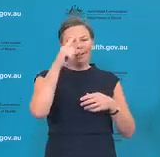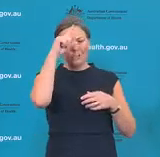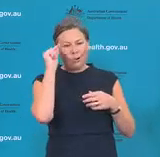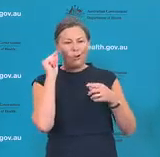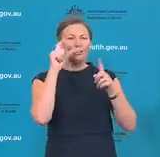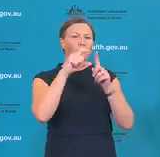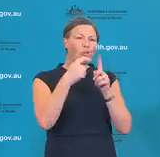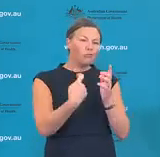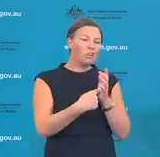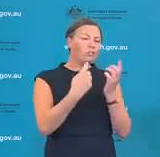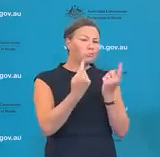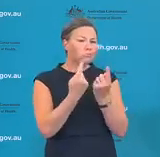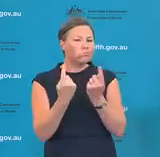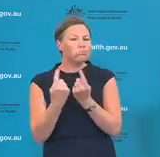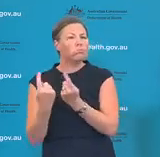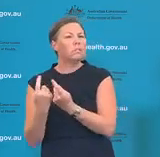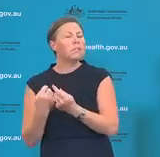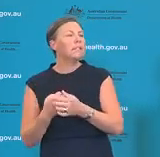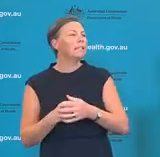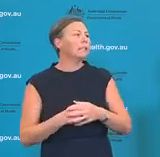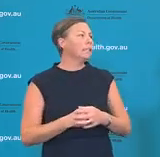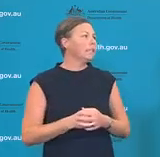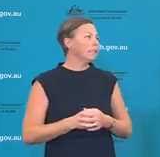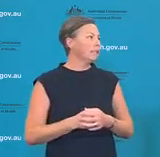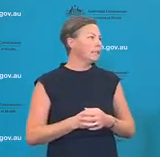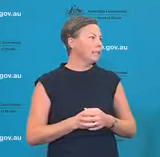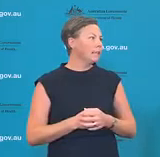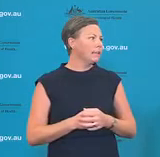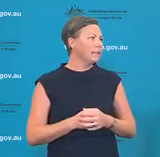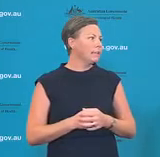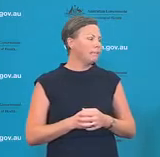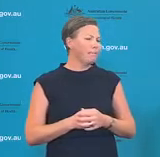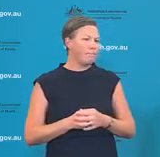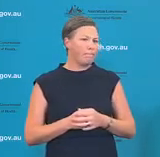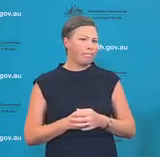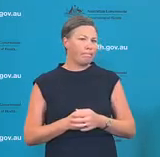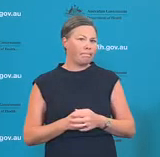issues with people recalling everything that they've been involved in, is there any case where perhaps